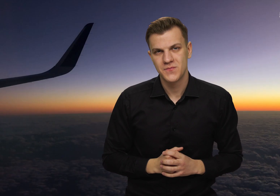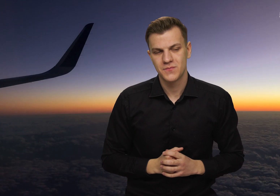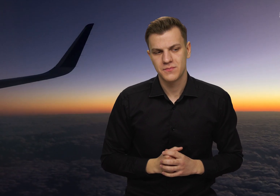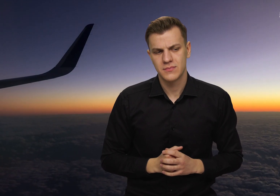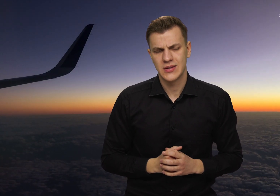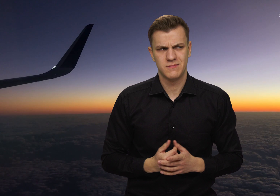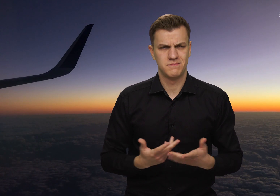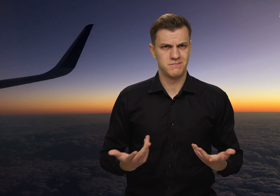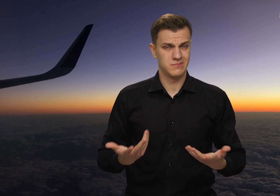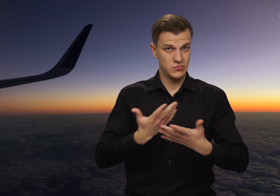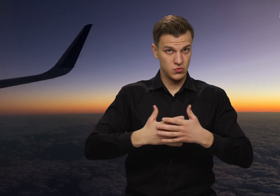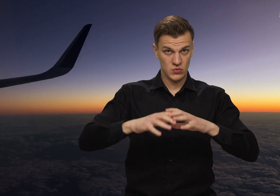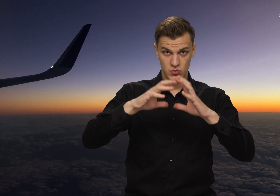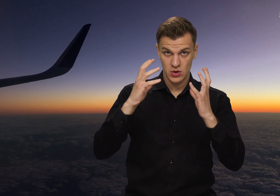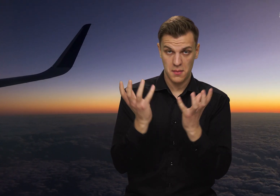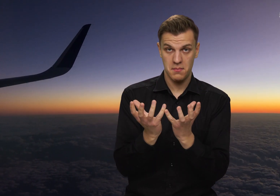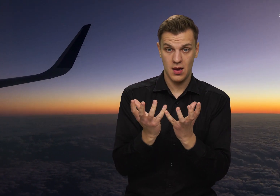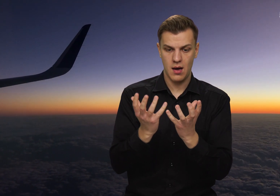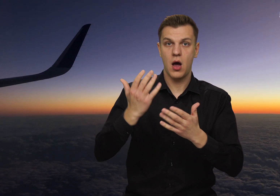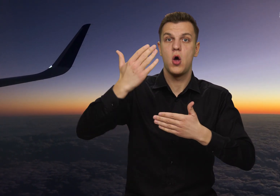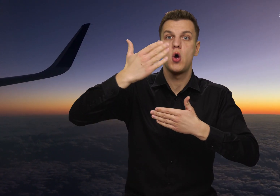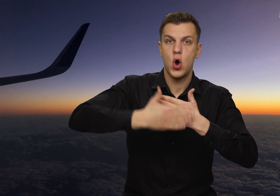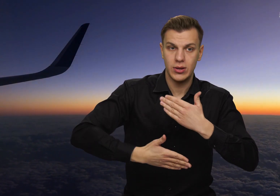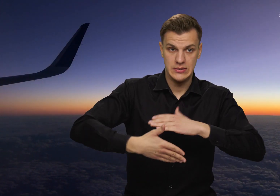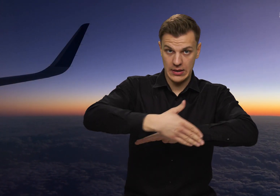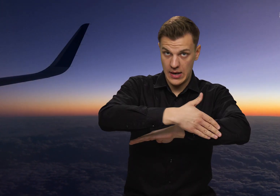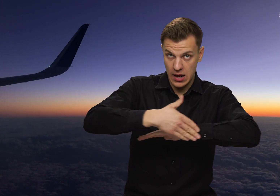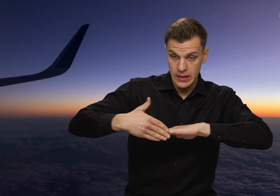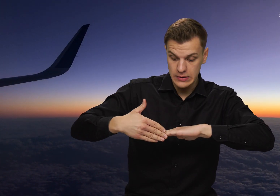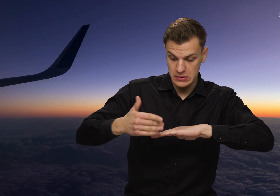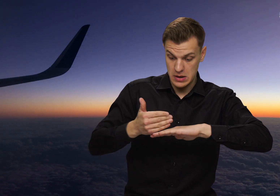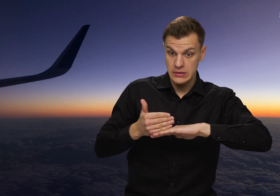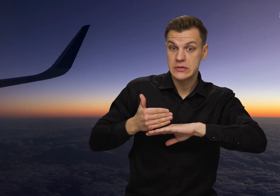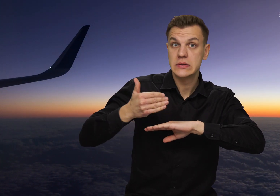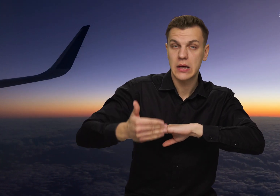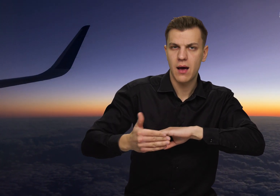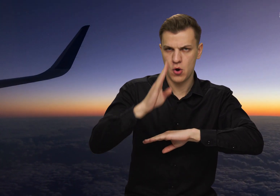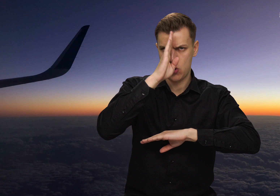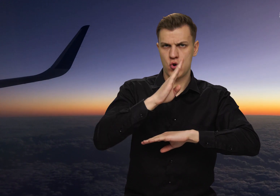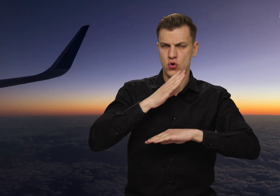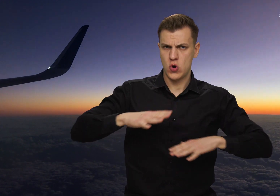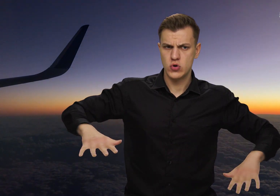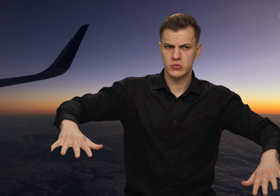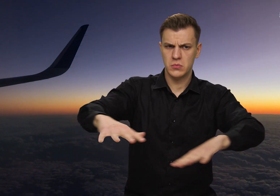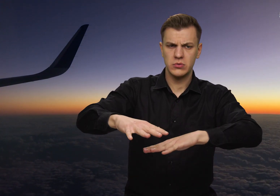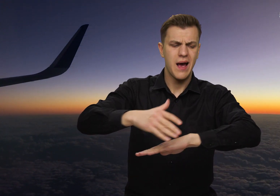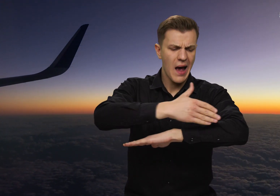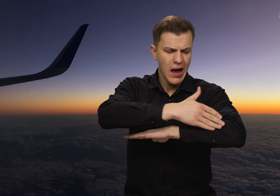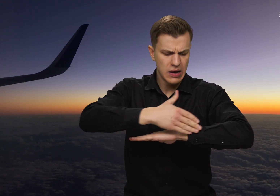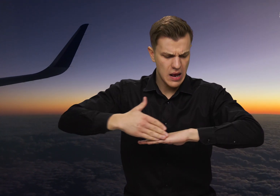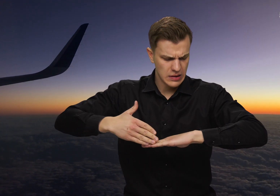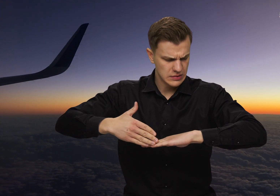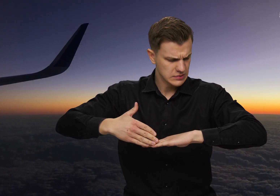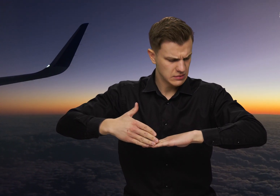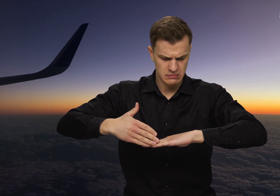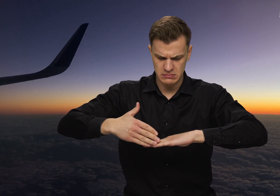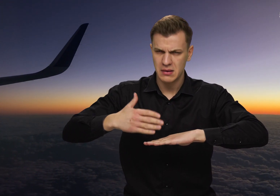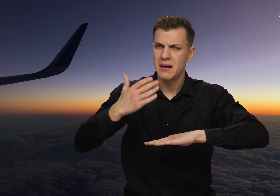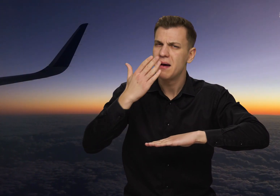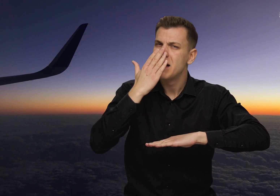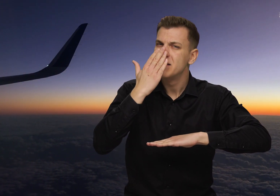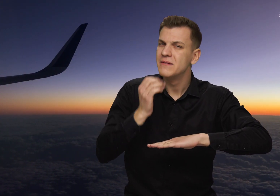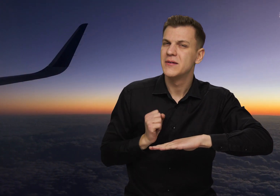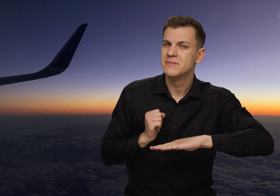And how about the boundary between Earth and the universe?